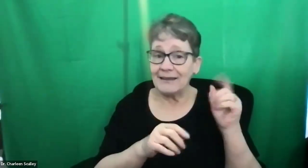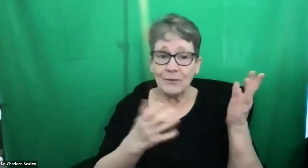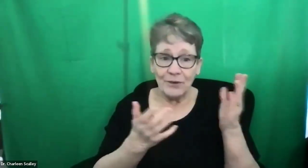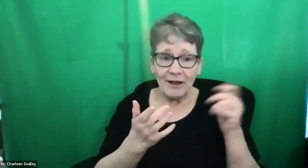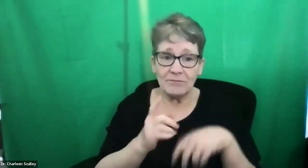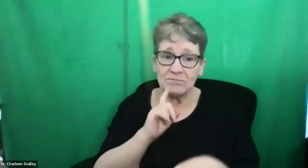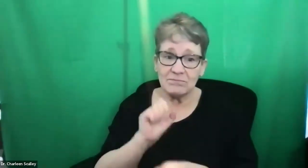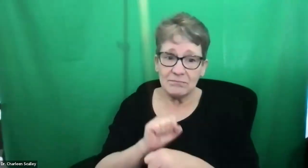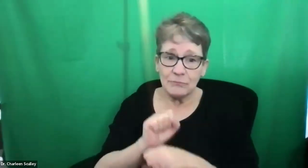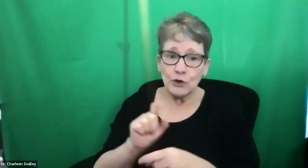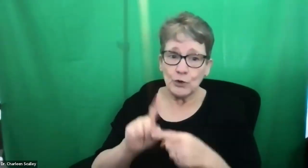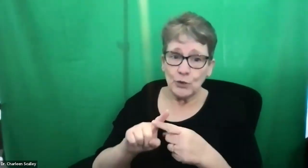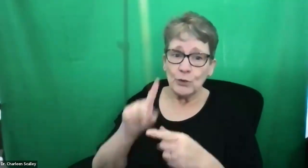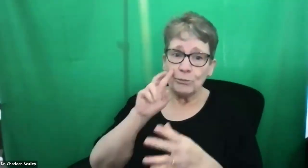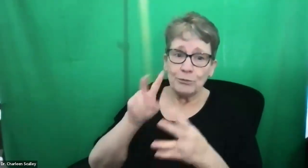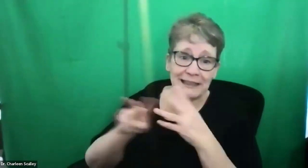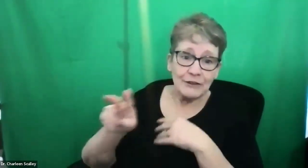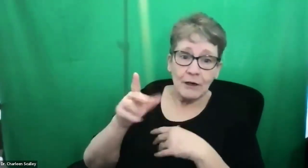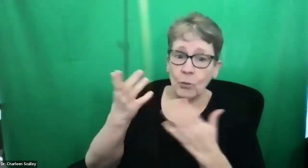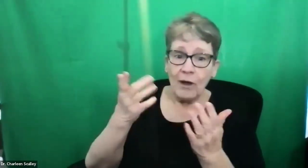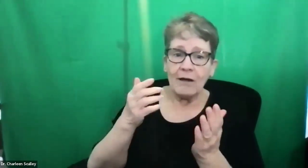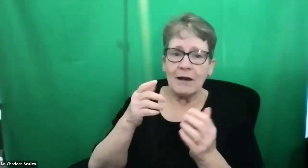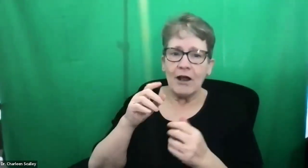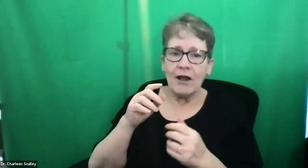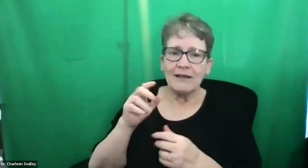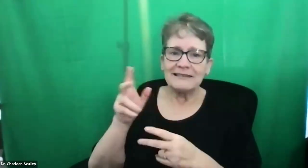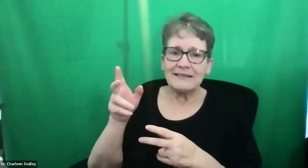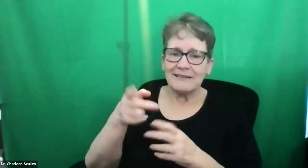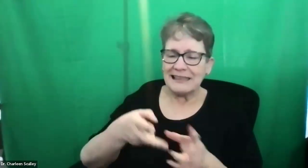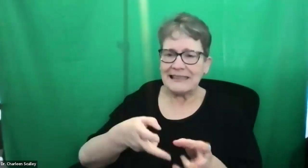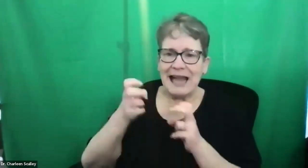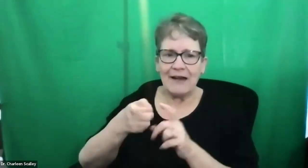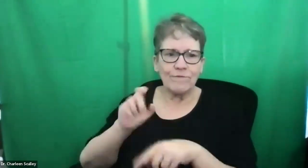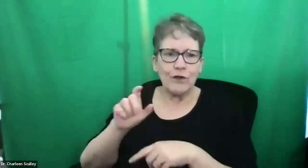Fact, that contrary to predictions